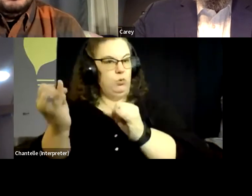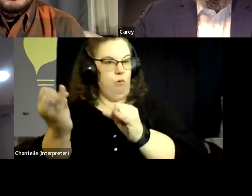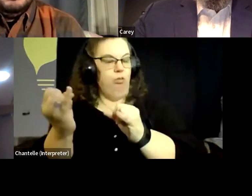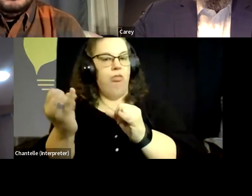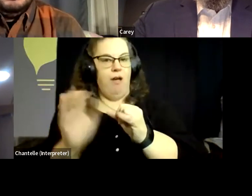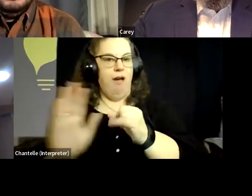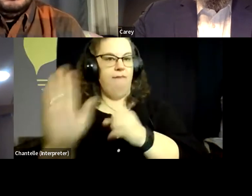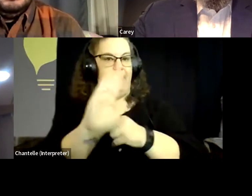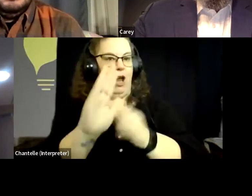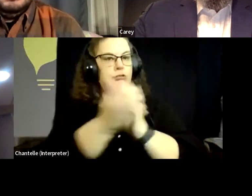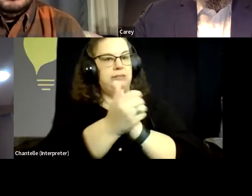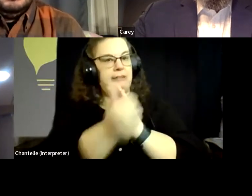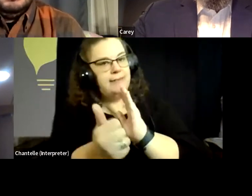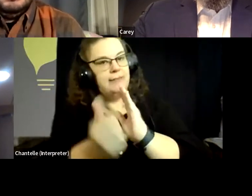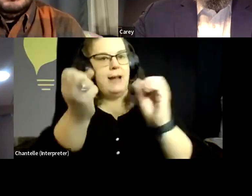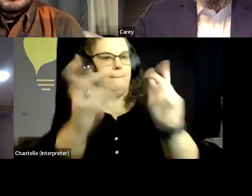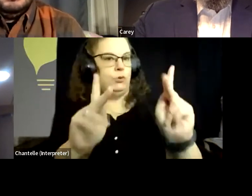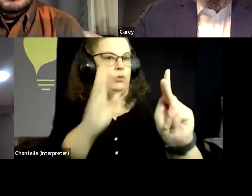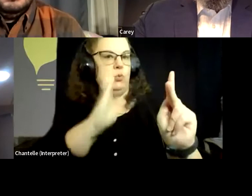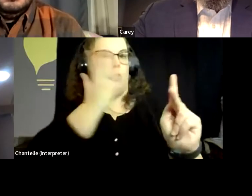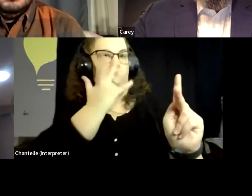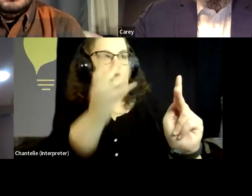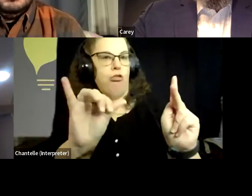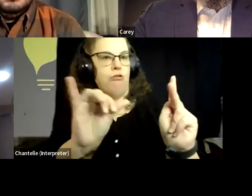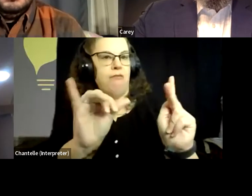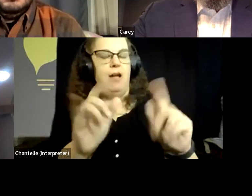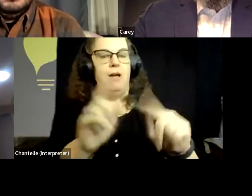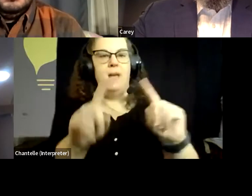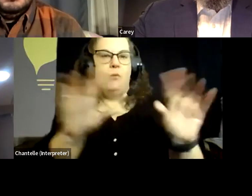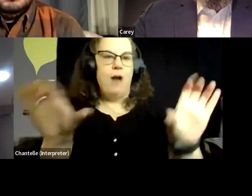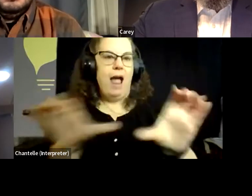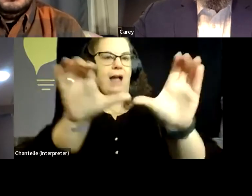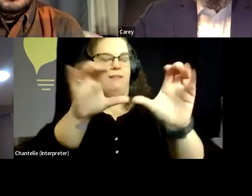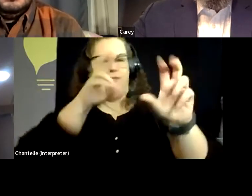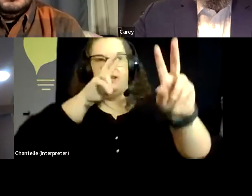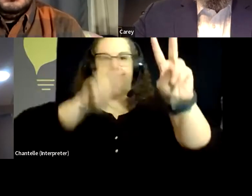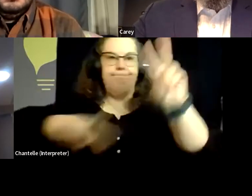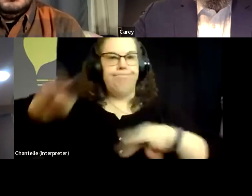those opportunities might look like, but we are actively exploring a